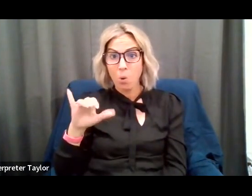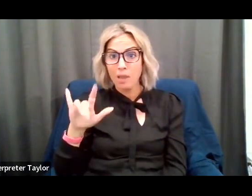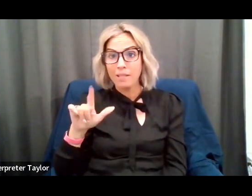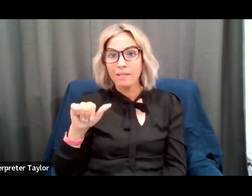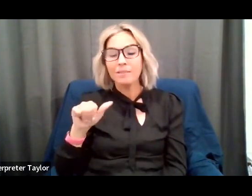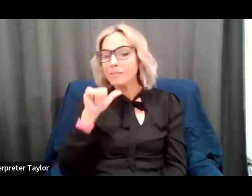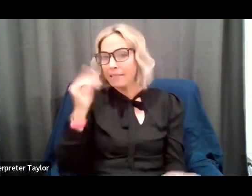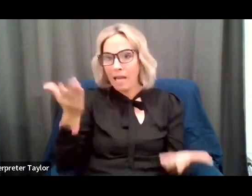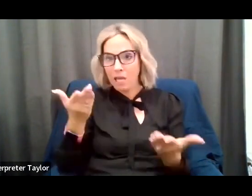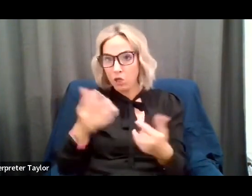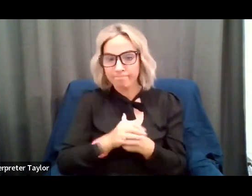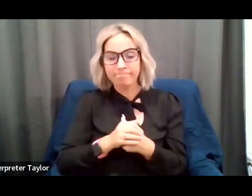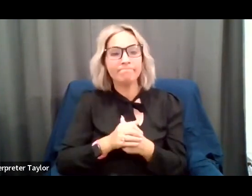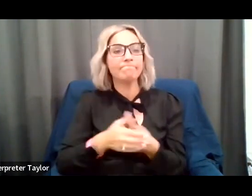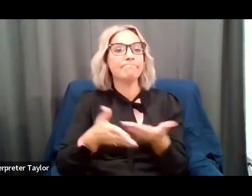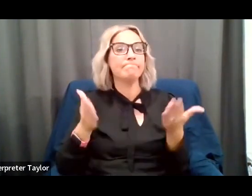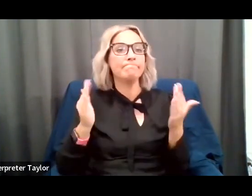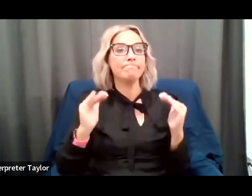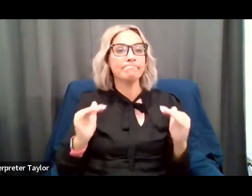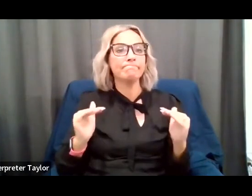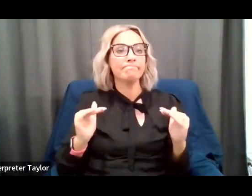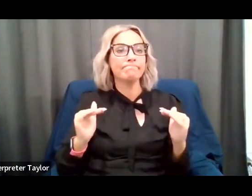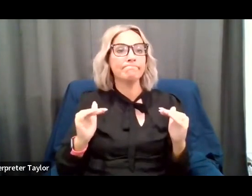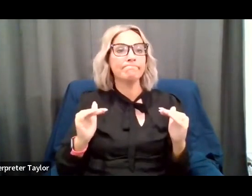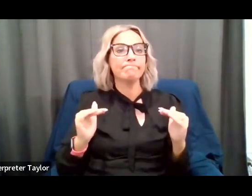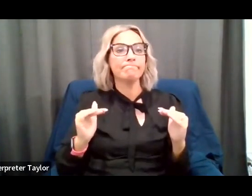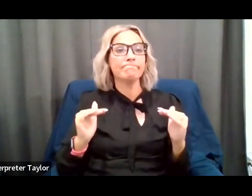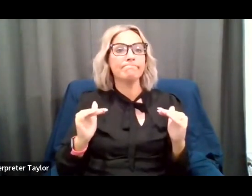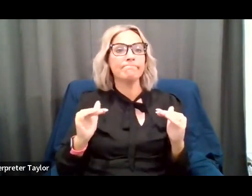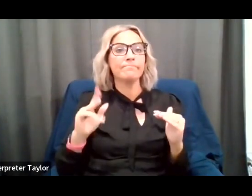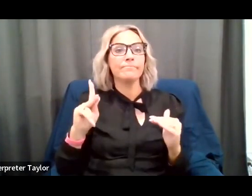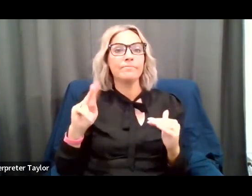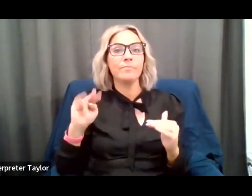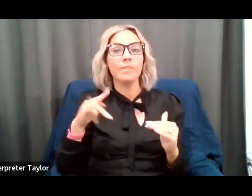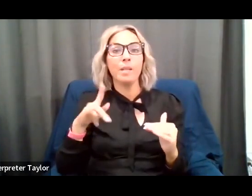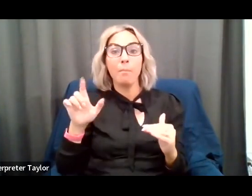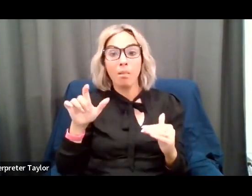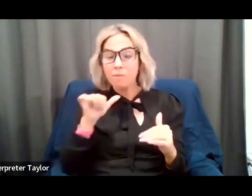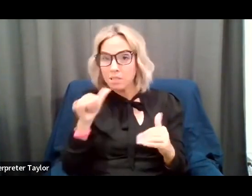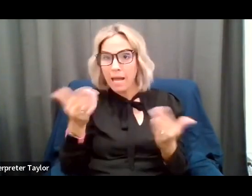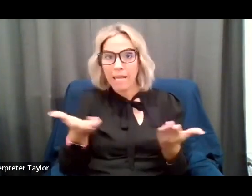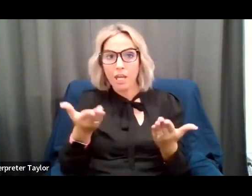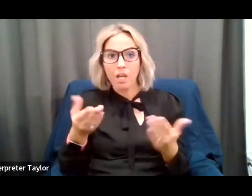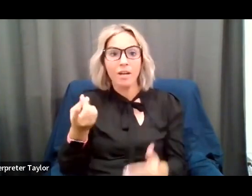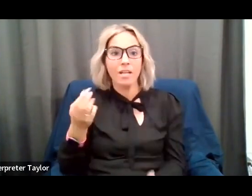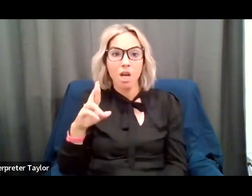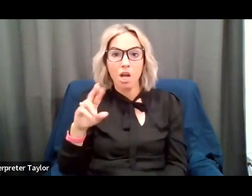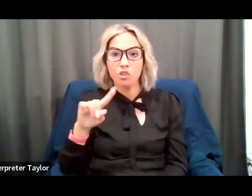And, uh, Ms. Knippel is not here. And then, Dr. Zellet.